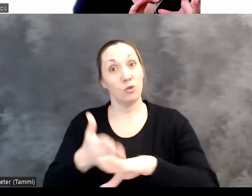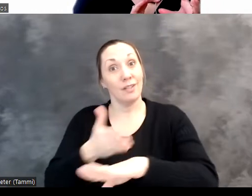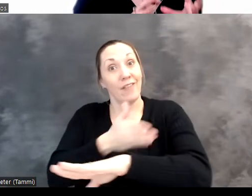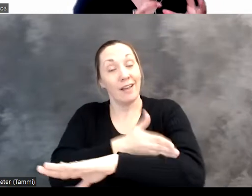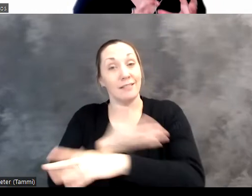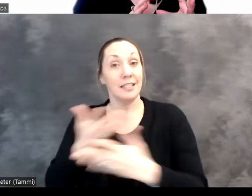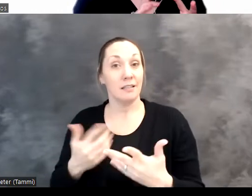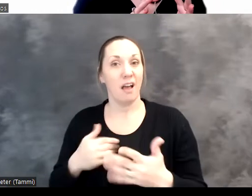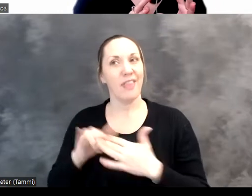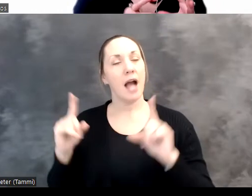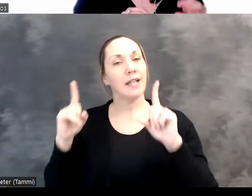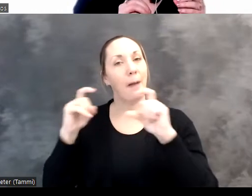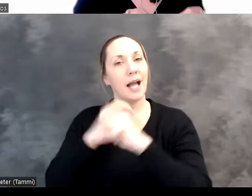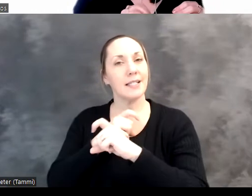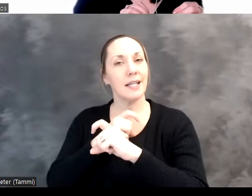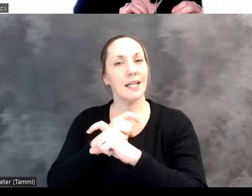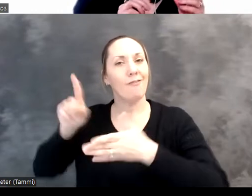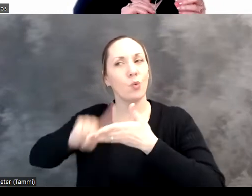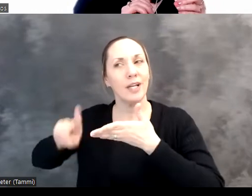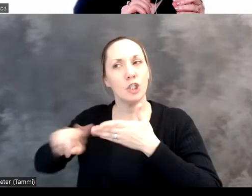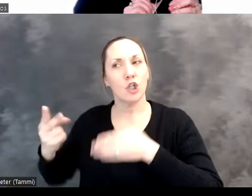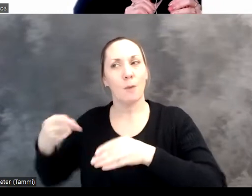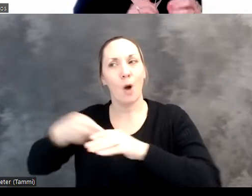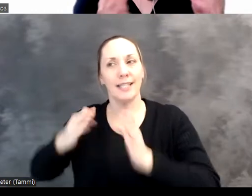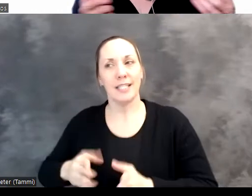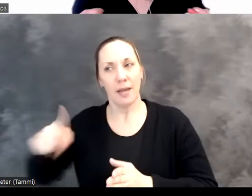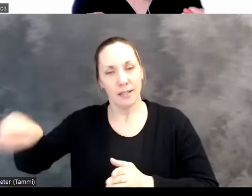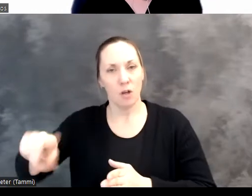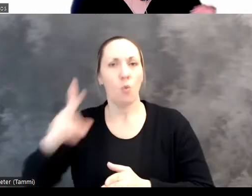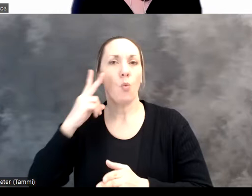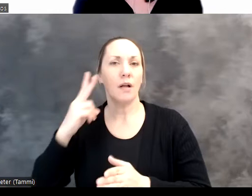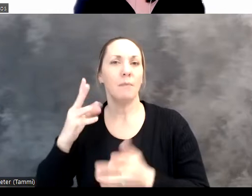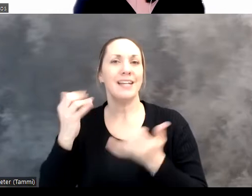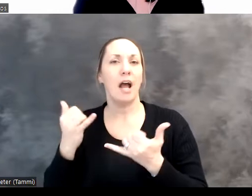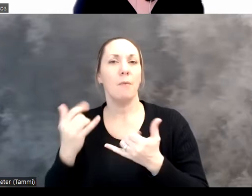of am thinking that I hope, like I said, that as science continues to